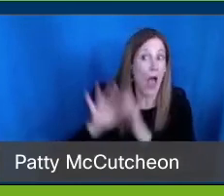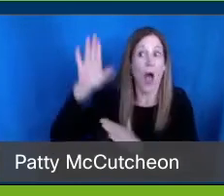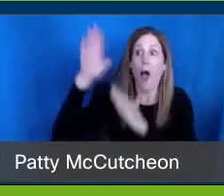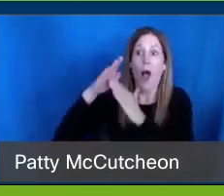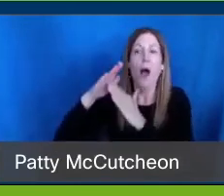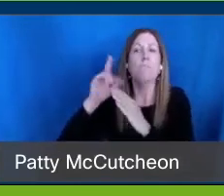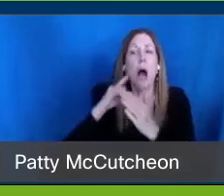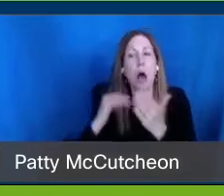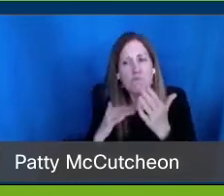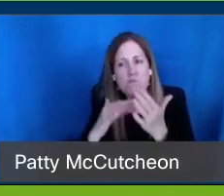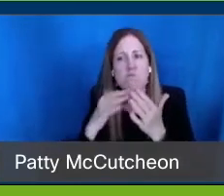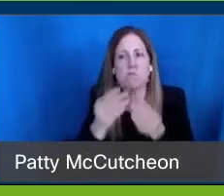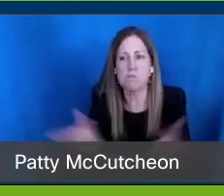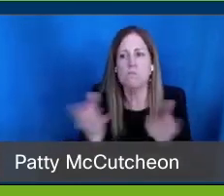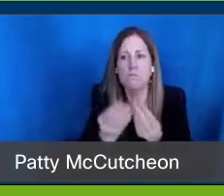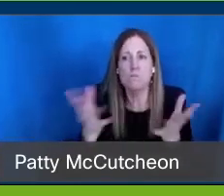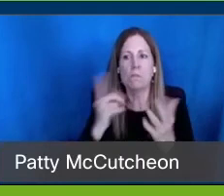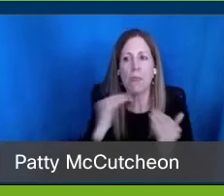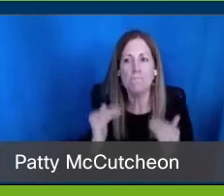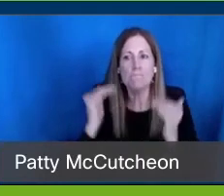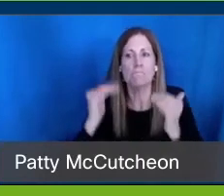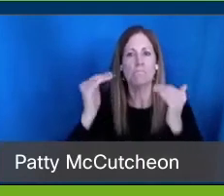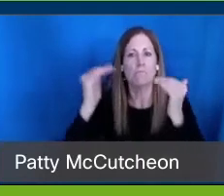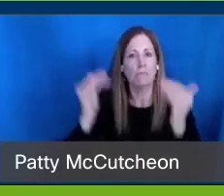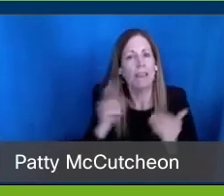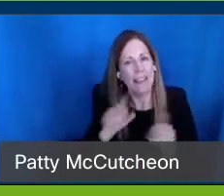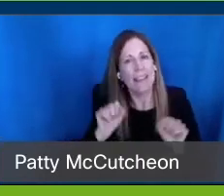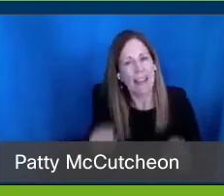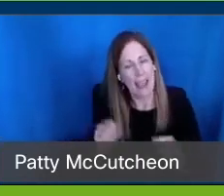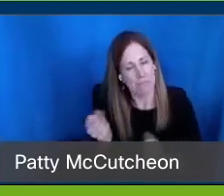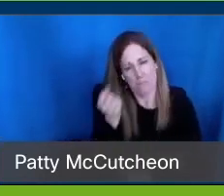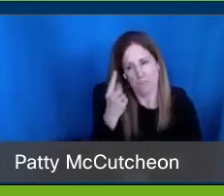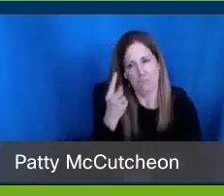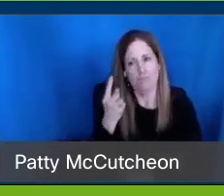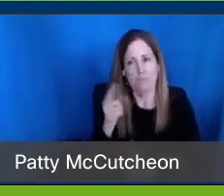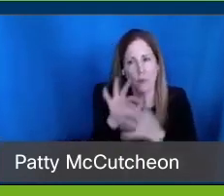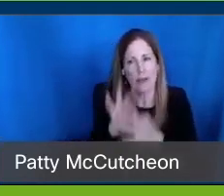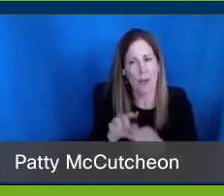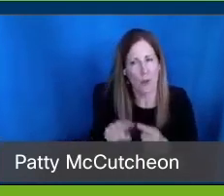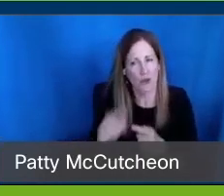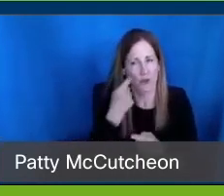and so really, really can empathize and relate to what you just shared in terms of approach.